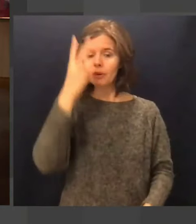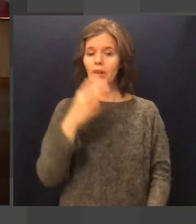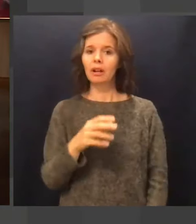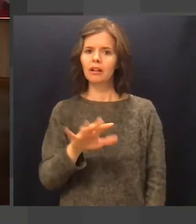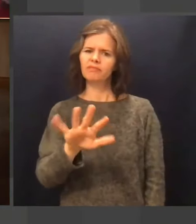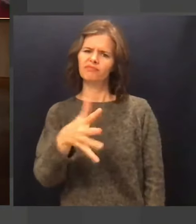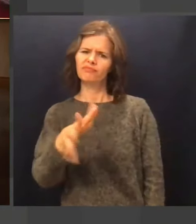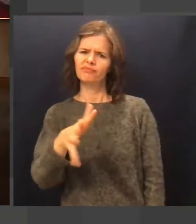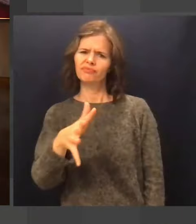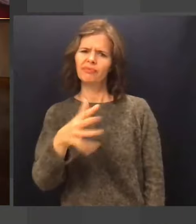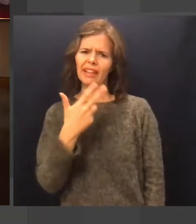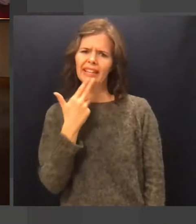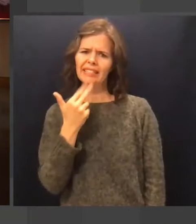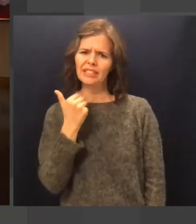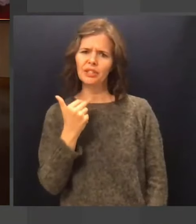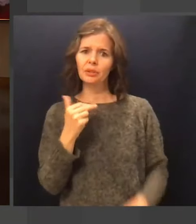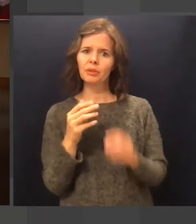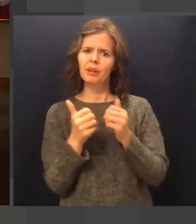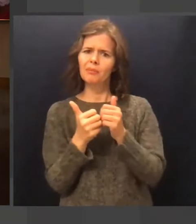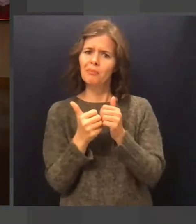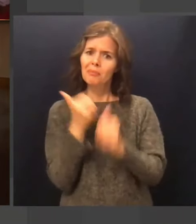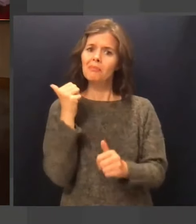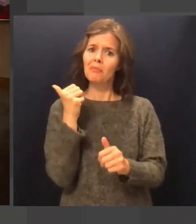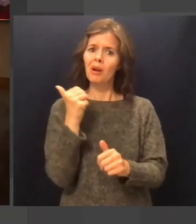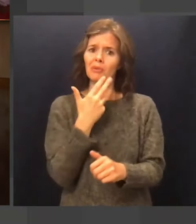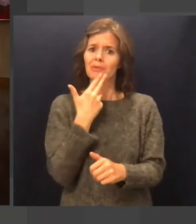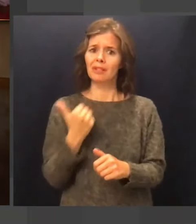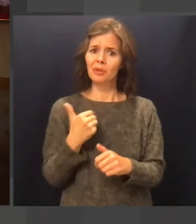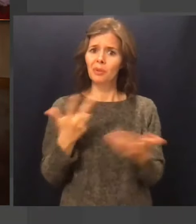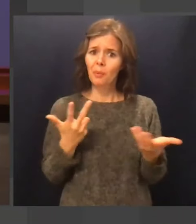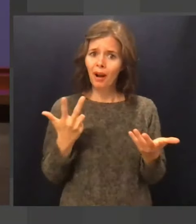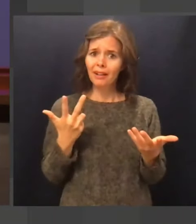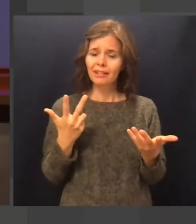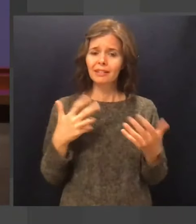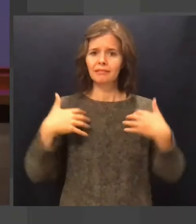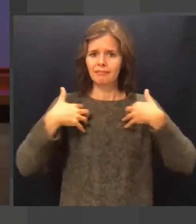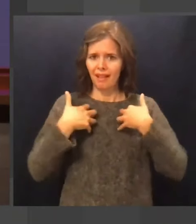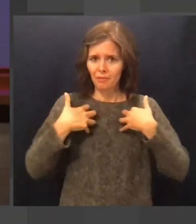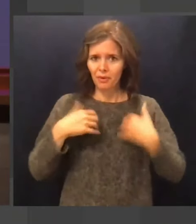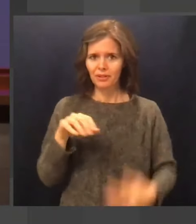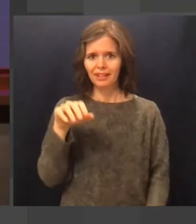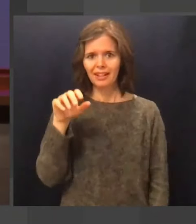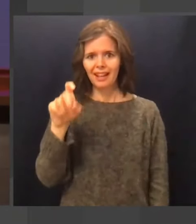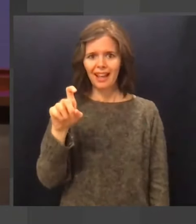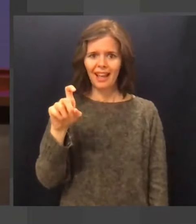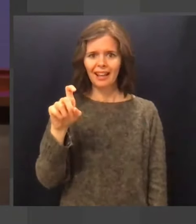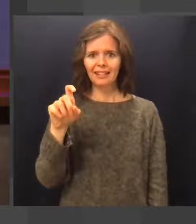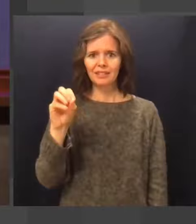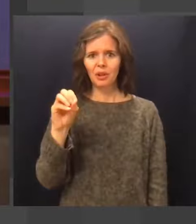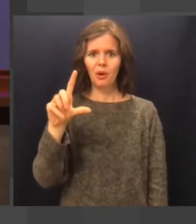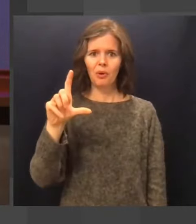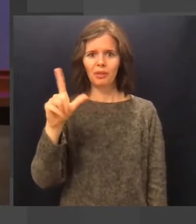IT'S STILL VERY CUTE. BUT IN BETWEEN. NO ONE CAN BE AS CUTE AS THE